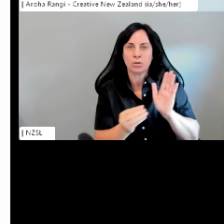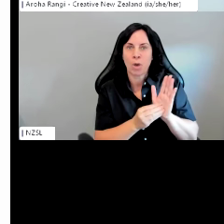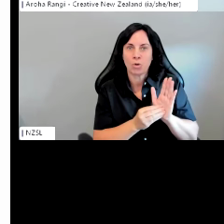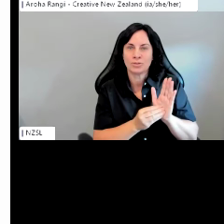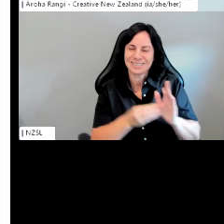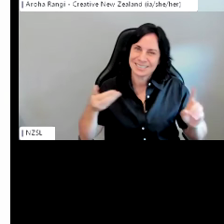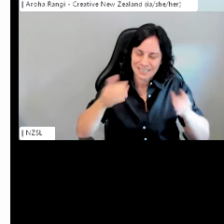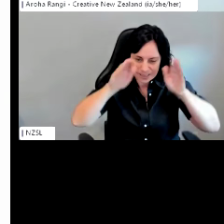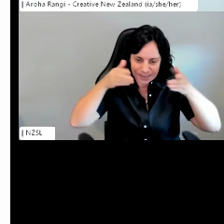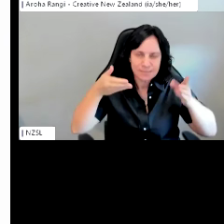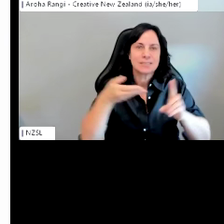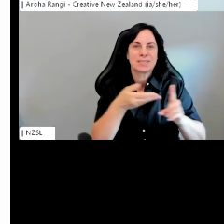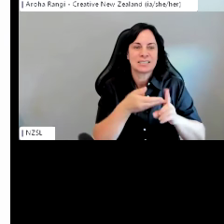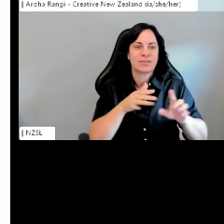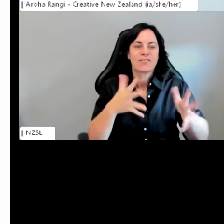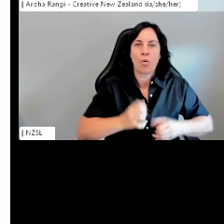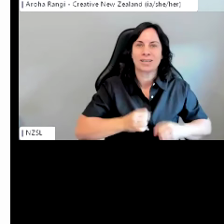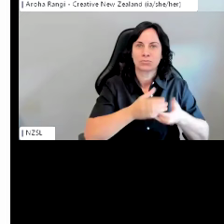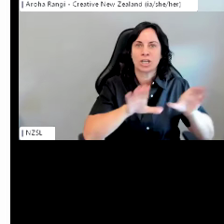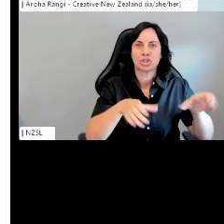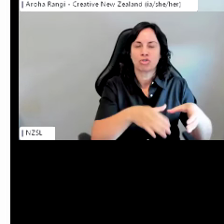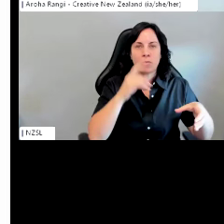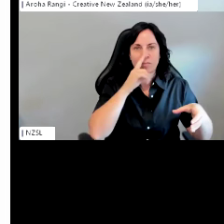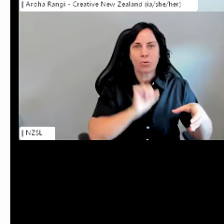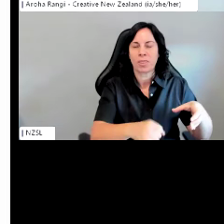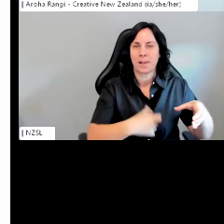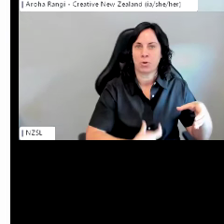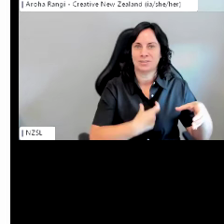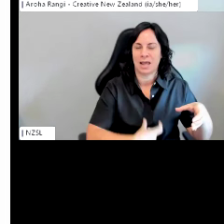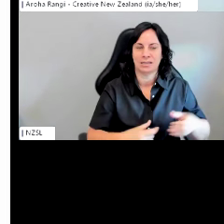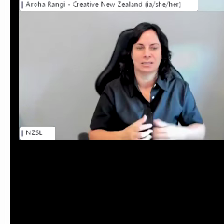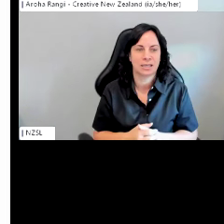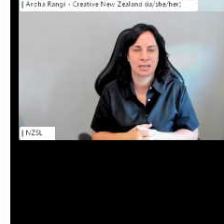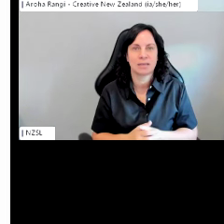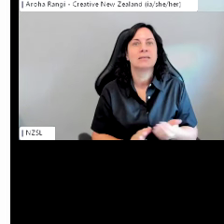else except expression posts on Facebook. Uh, and that will get you bigger traction, bigger